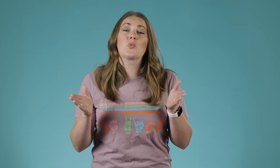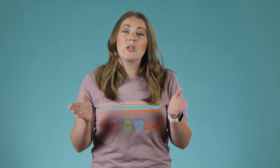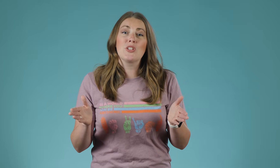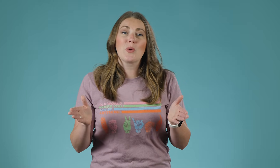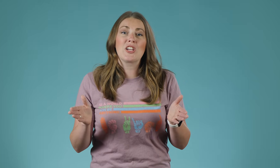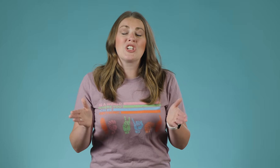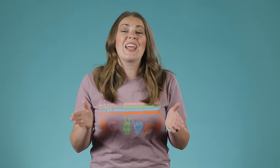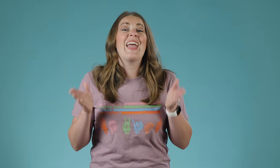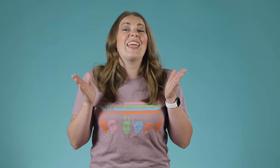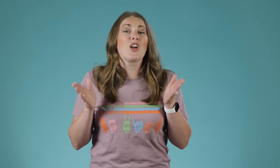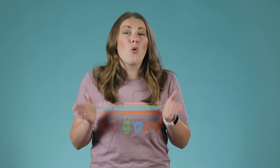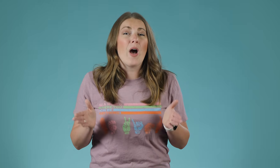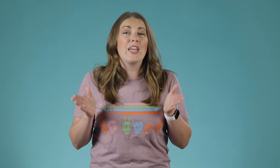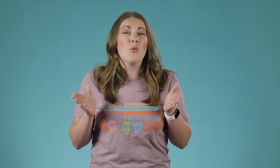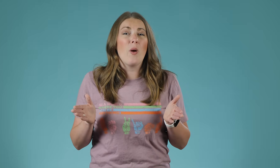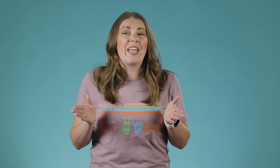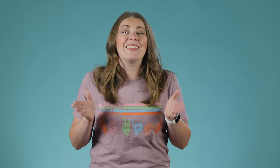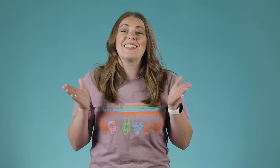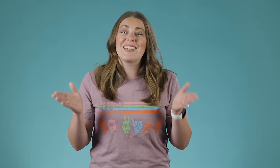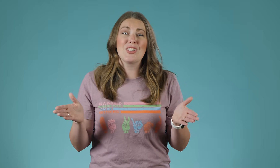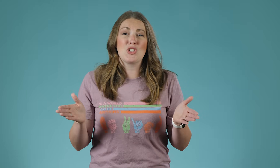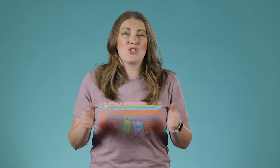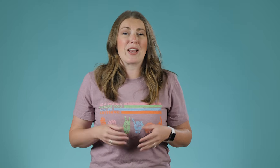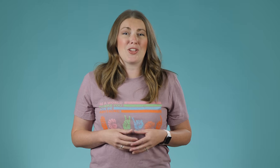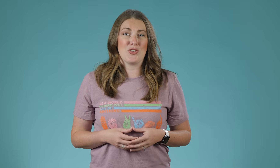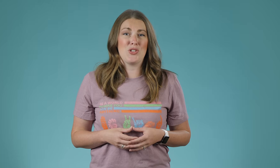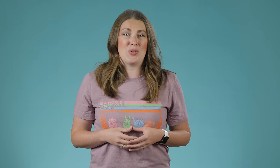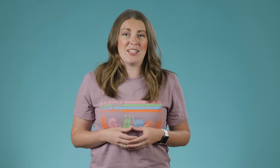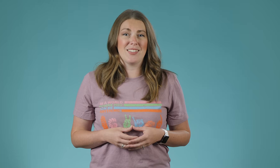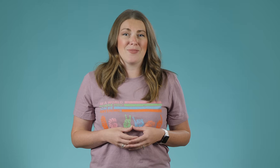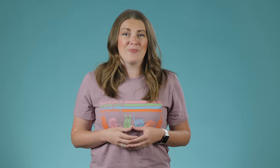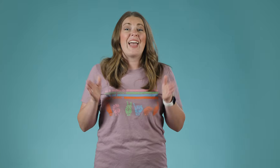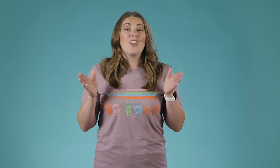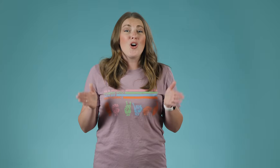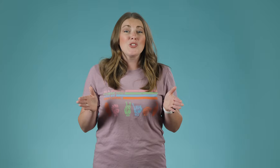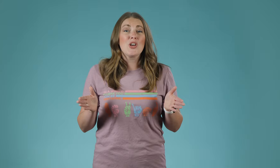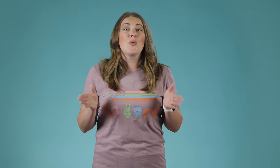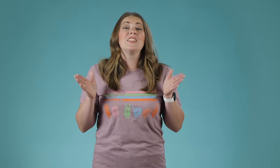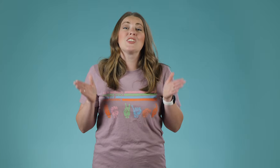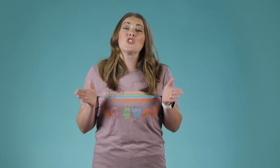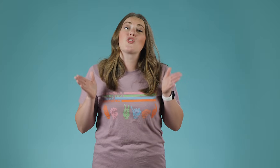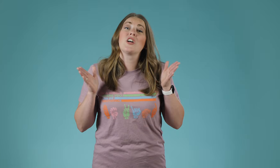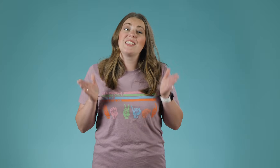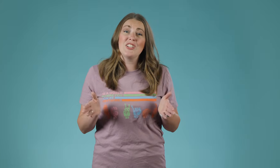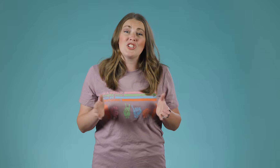redirection in a quiet way that doesn't distract other students and also doesn't draw attention